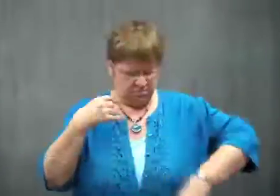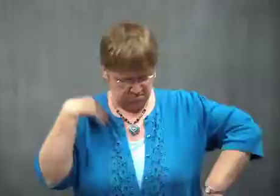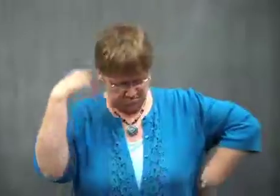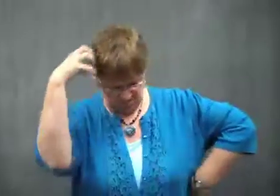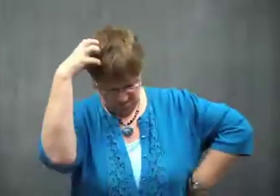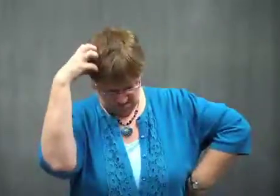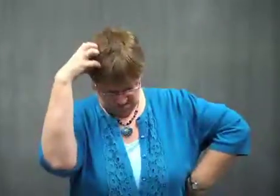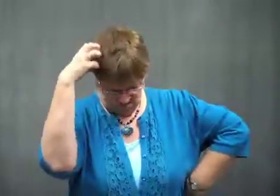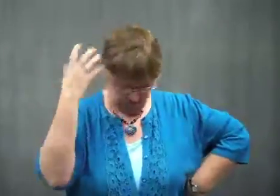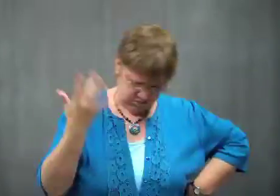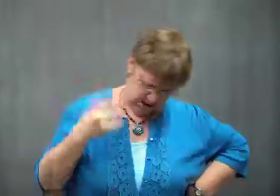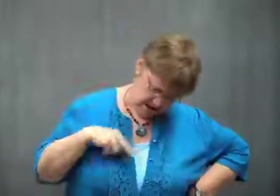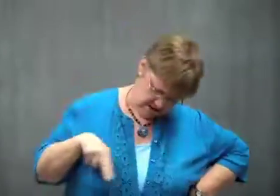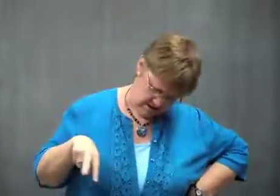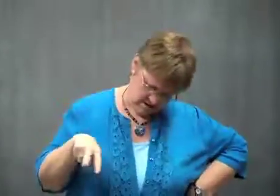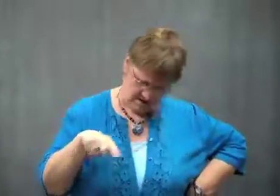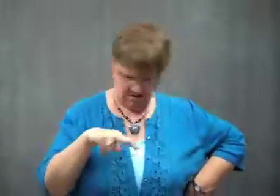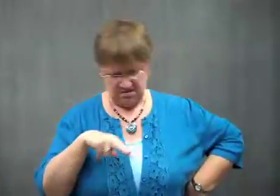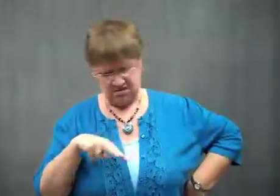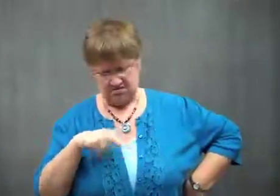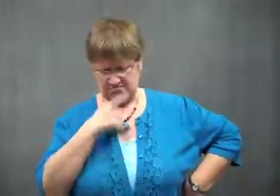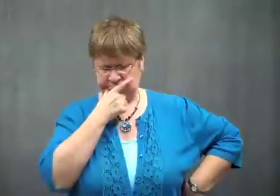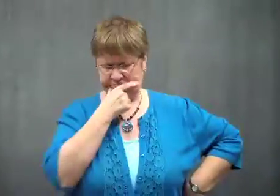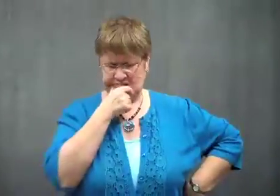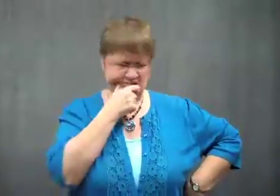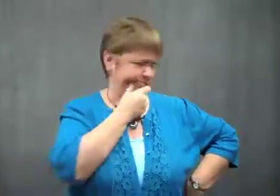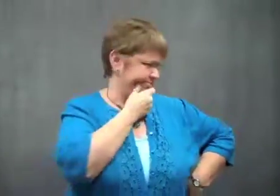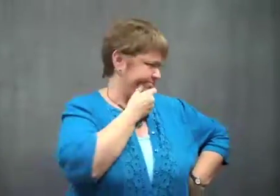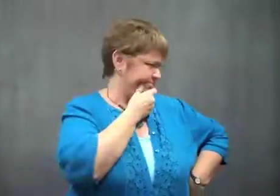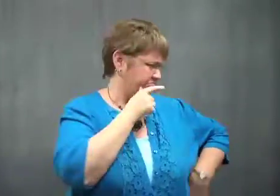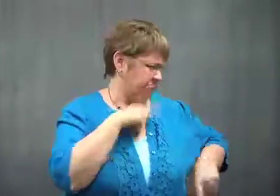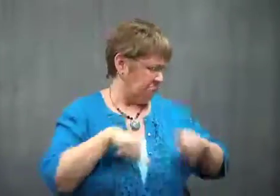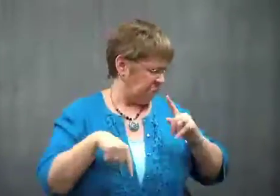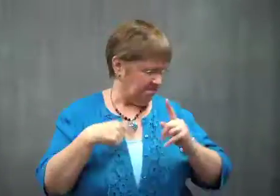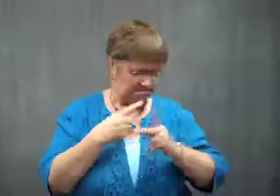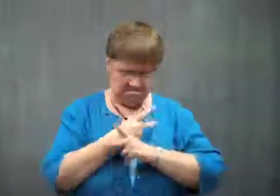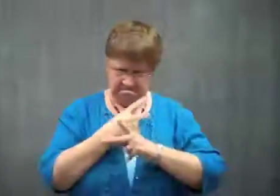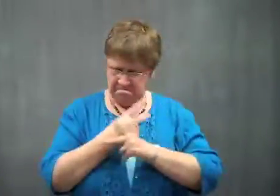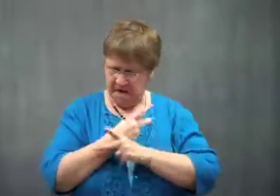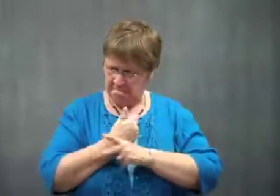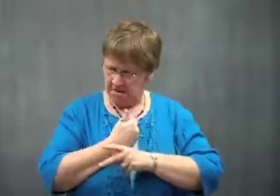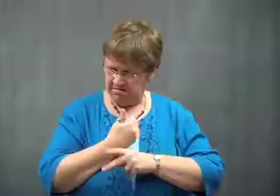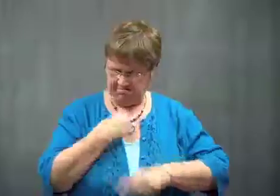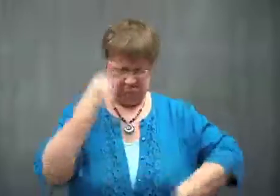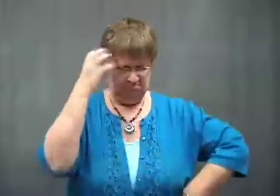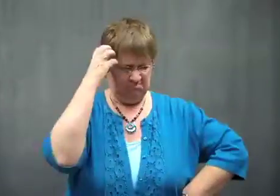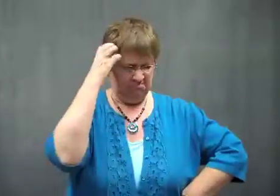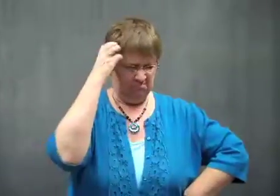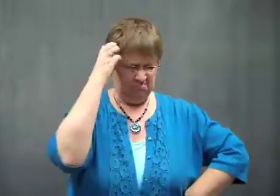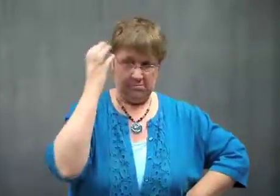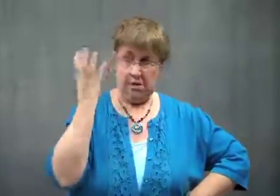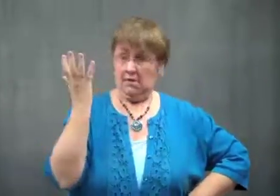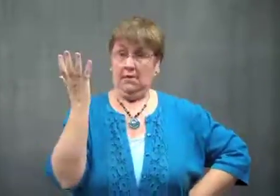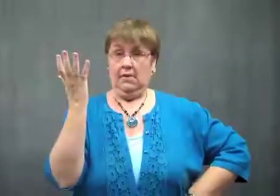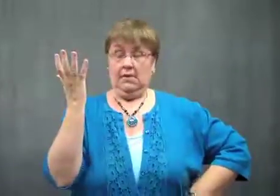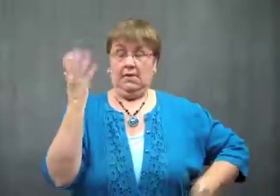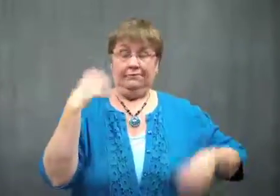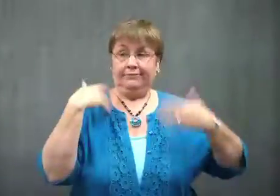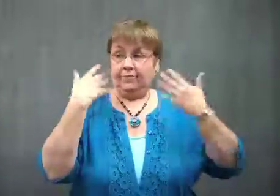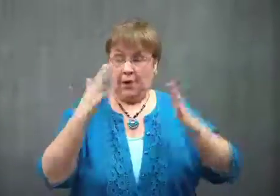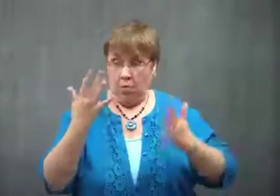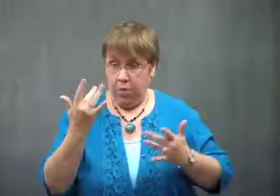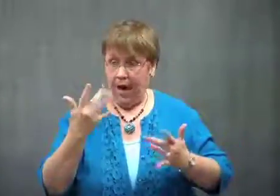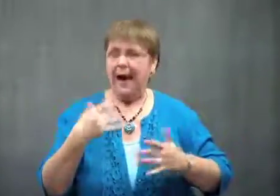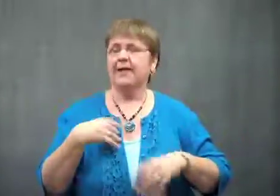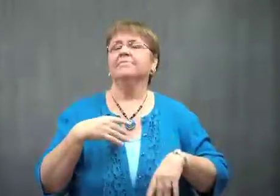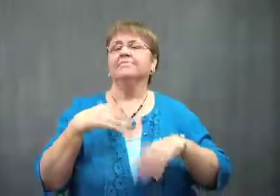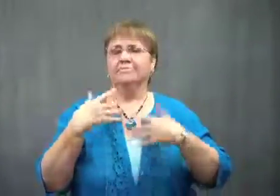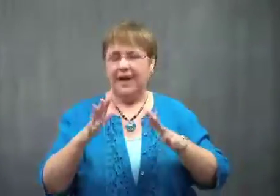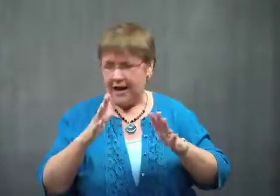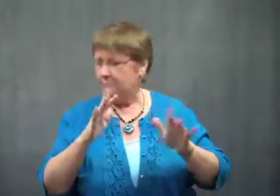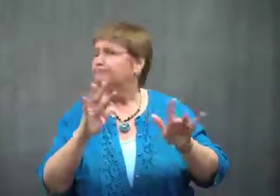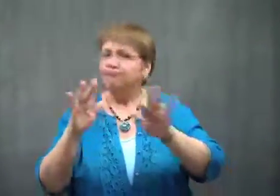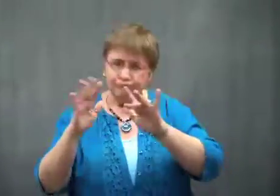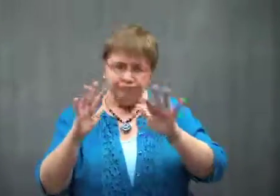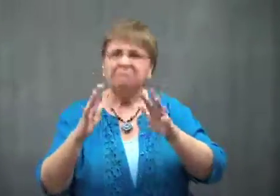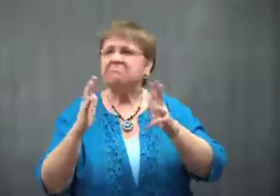I wondered why the difference. I couldn't figure it out.